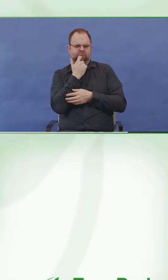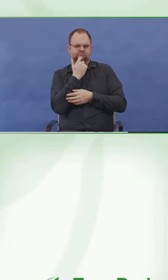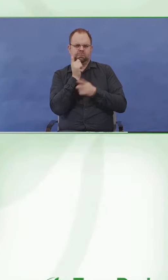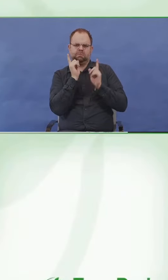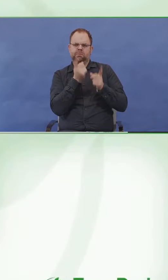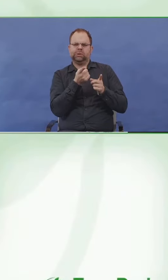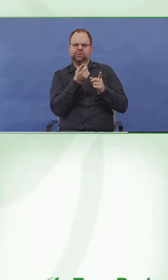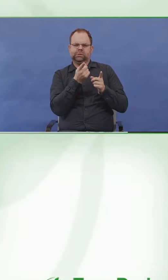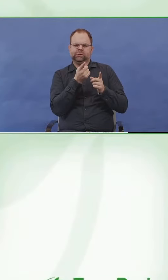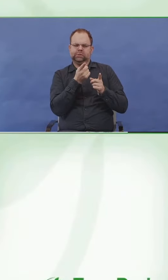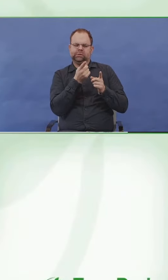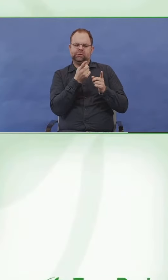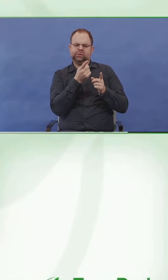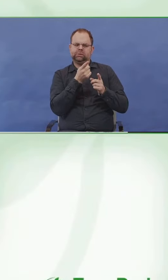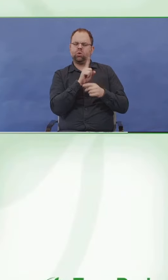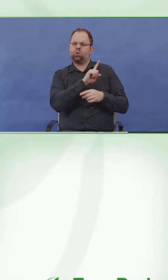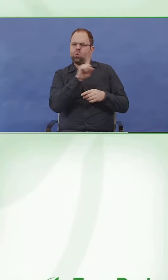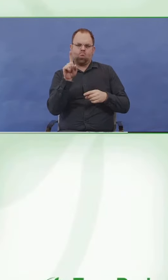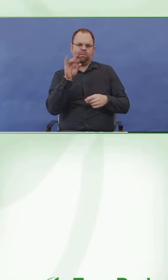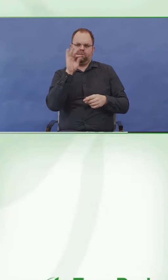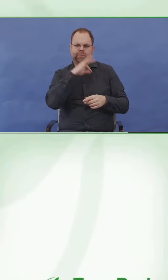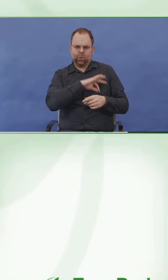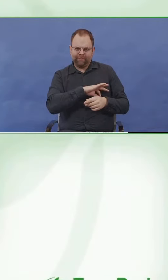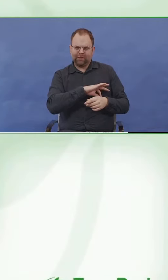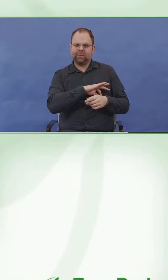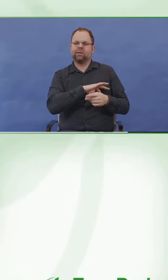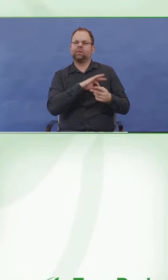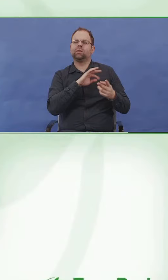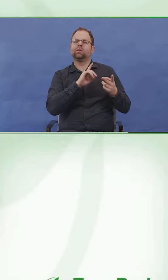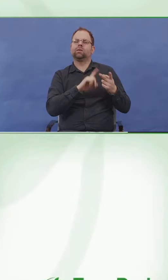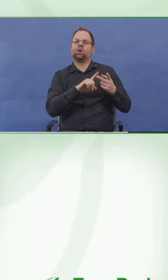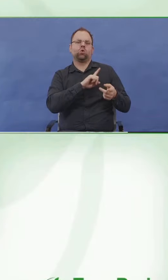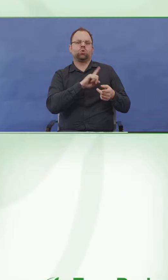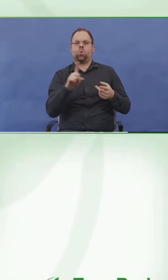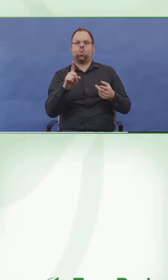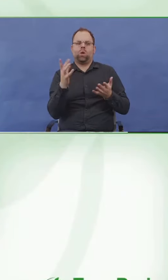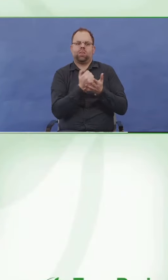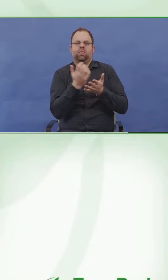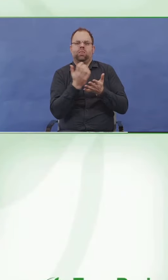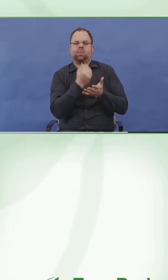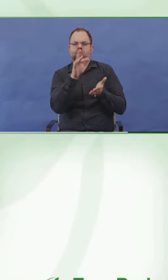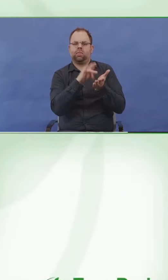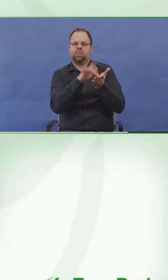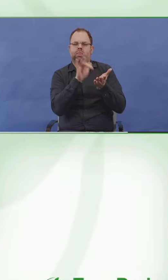situated in Brussels, I have amongst my users 26 nationalities,